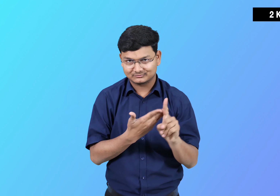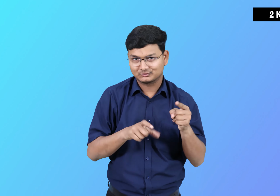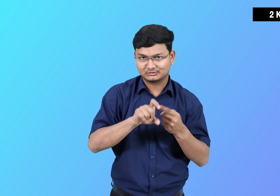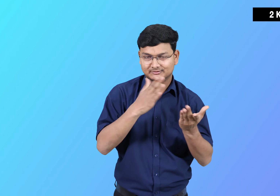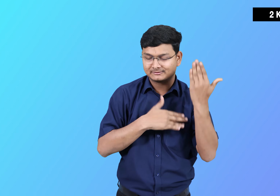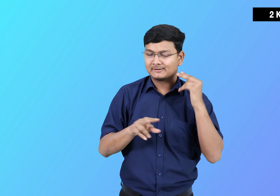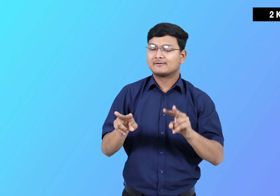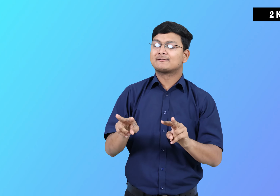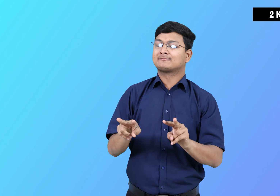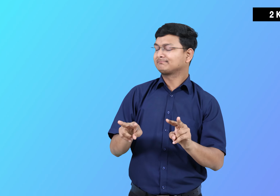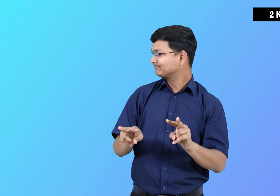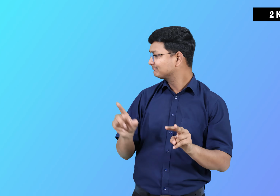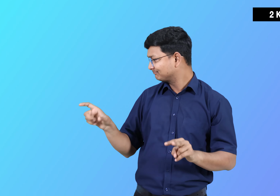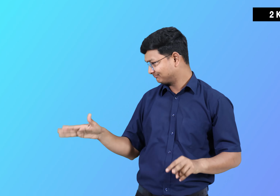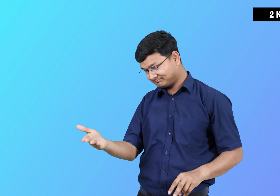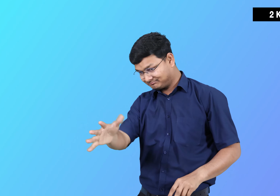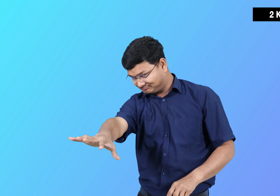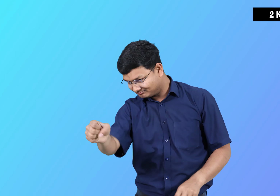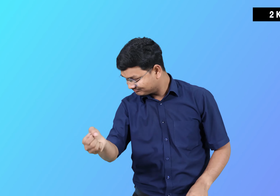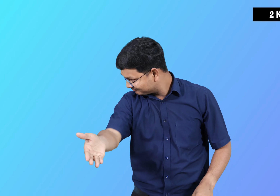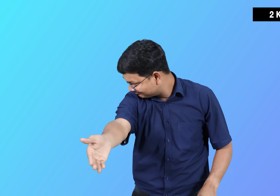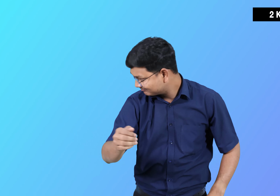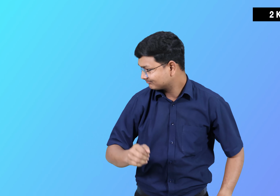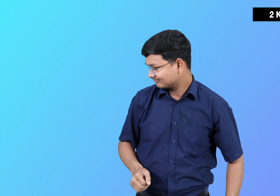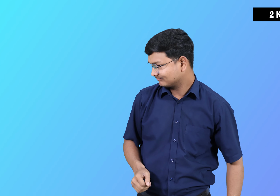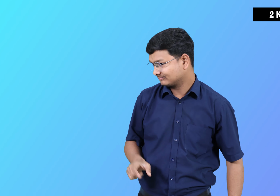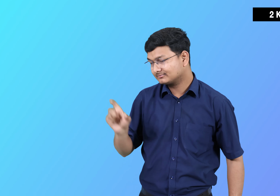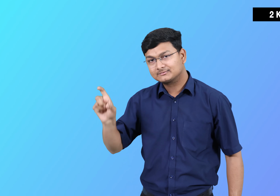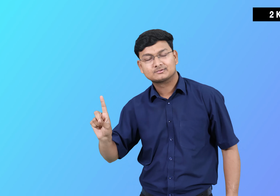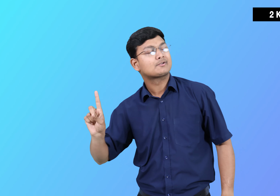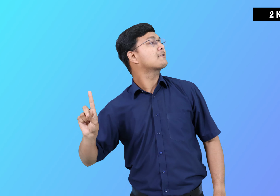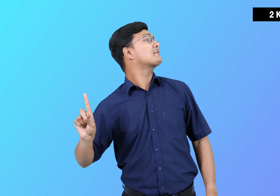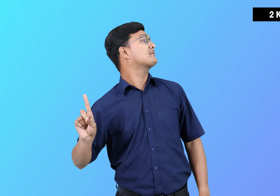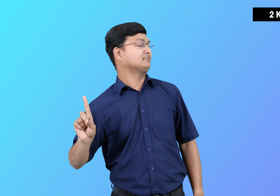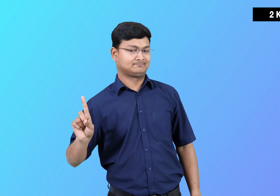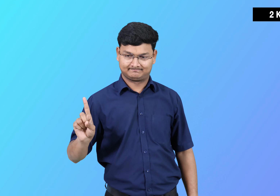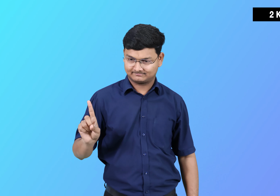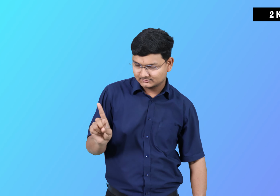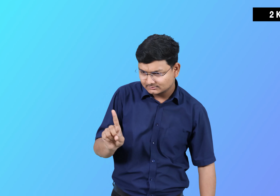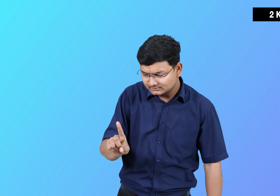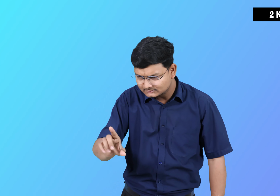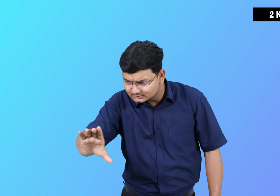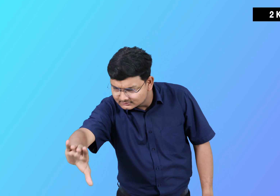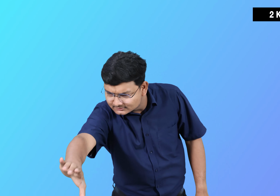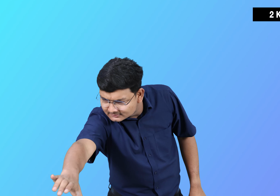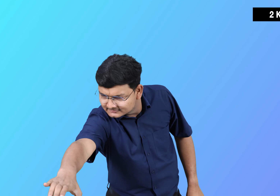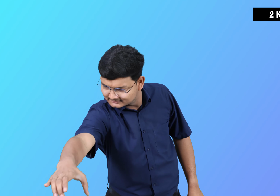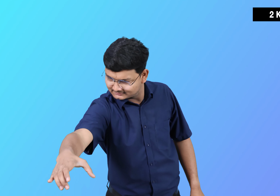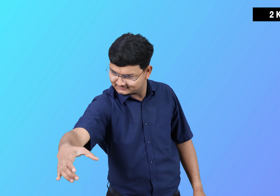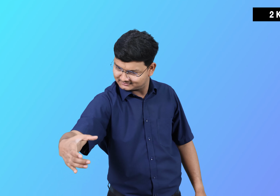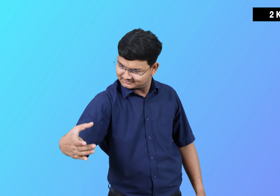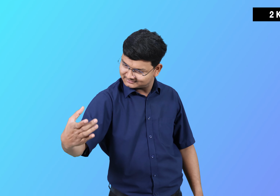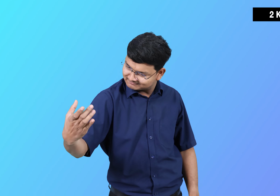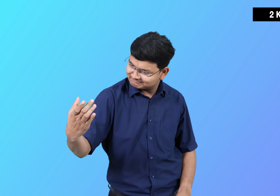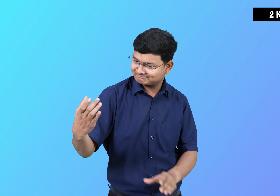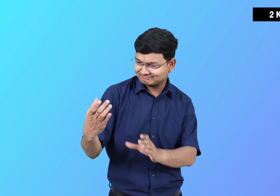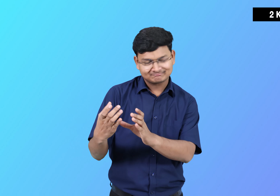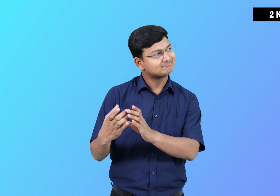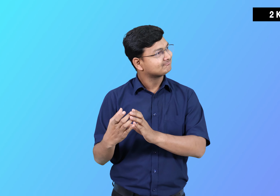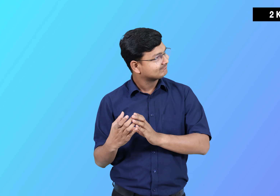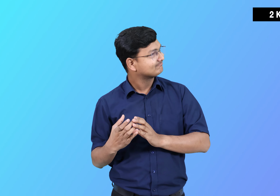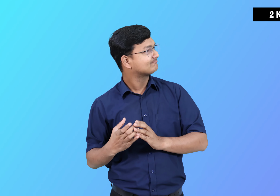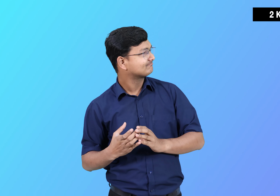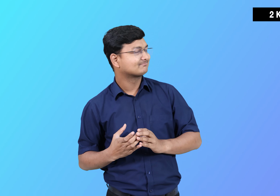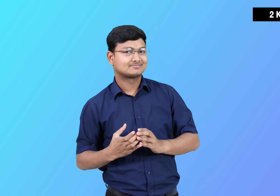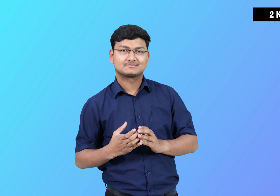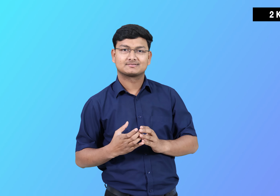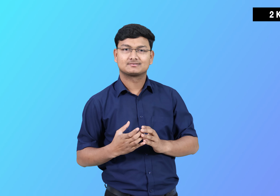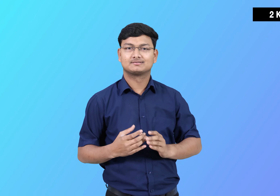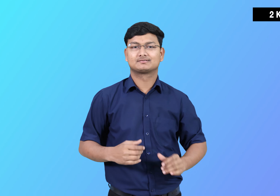Elisha said, “Pick up the axe head.” Then the man reached out and took it.